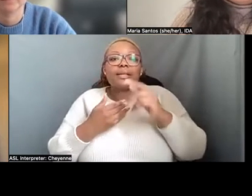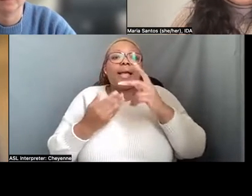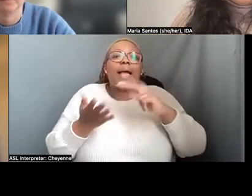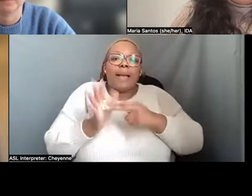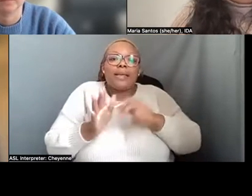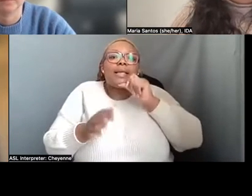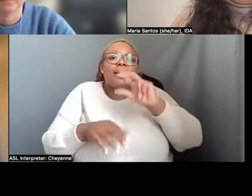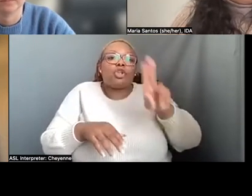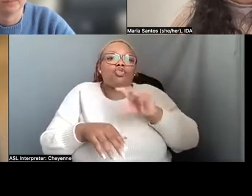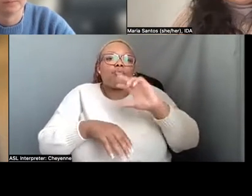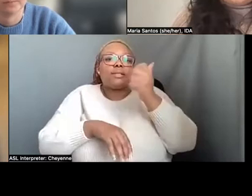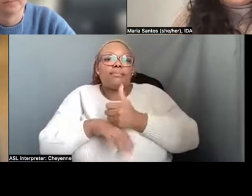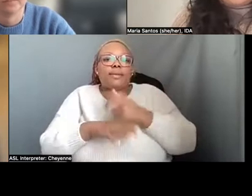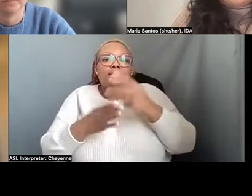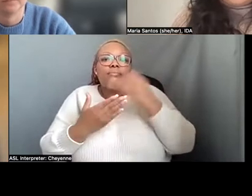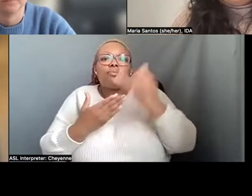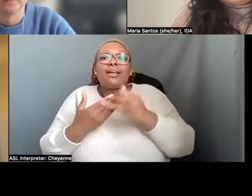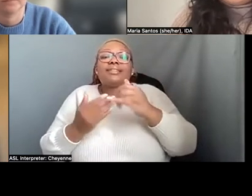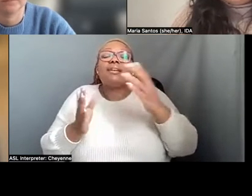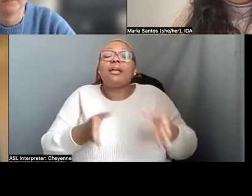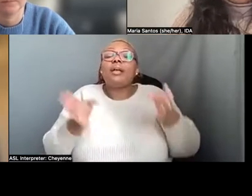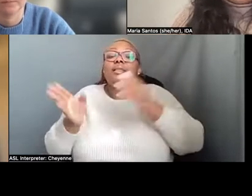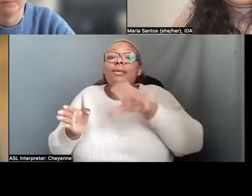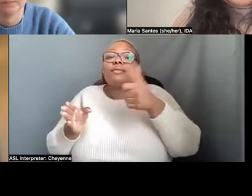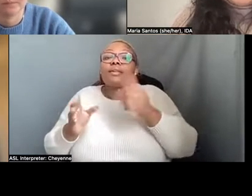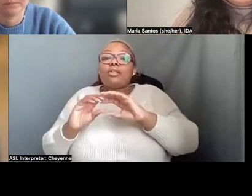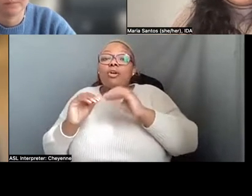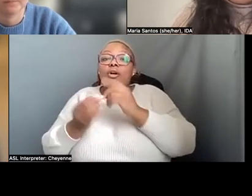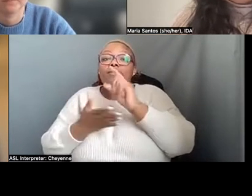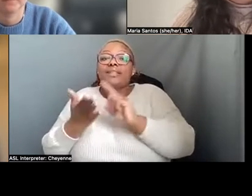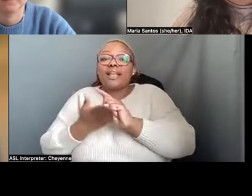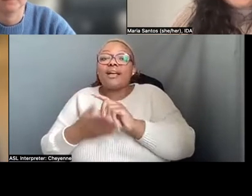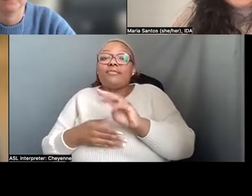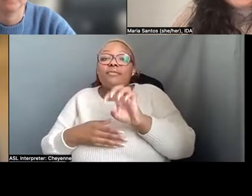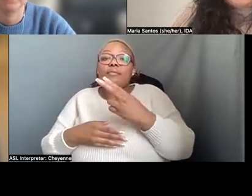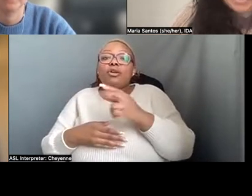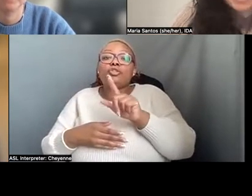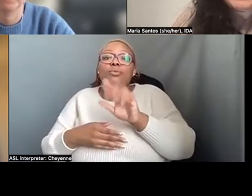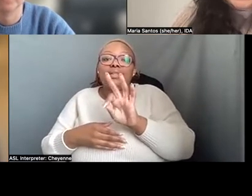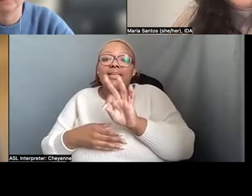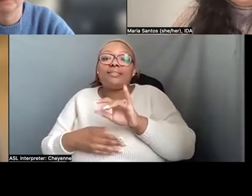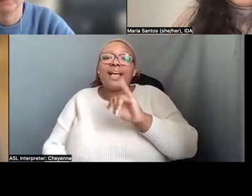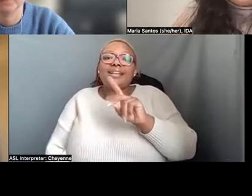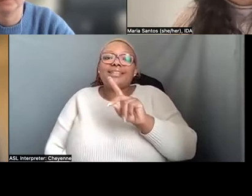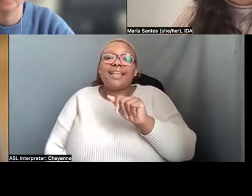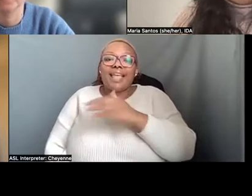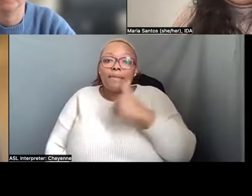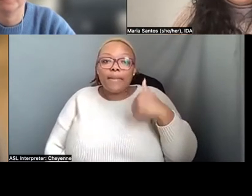And we will have another office hours on March 29th for IDA members and fiscal sponsorship projects.